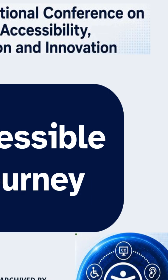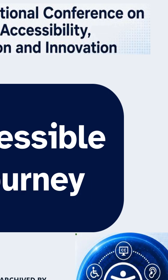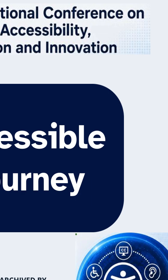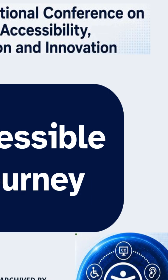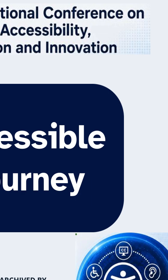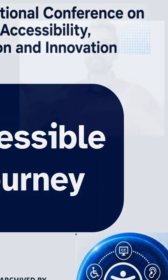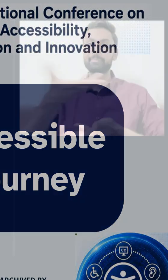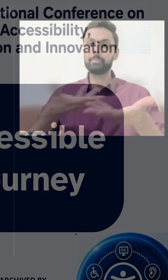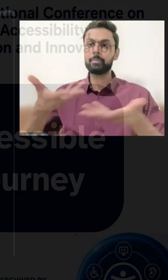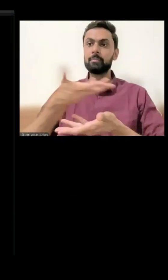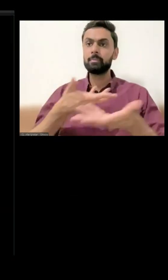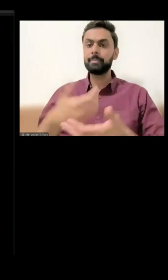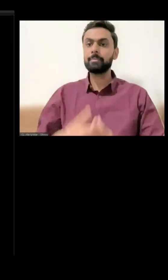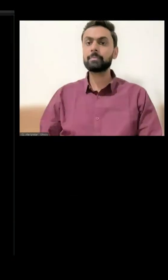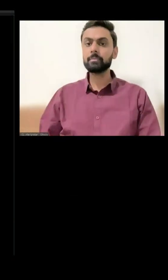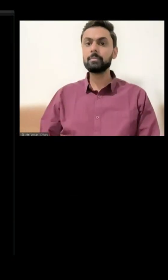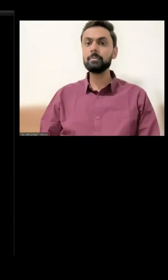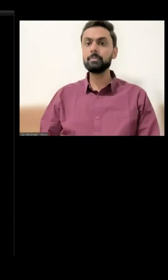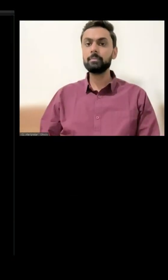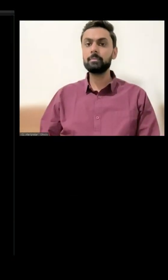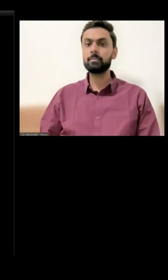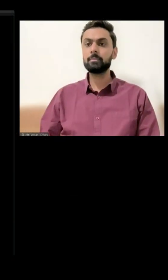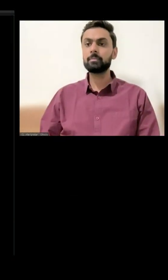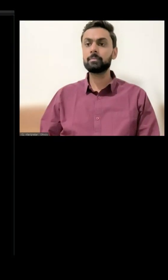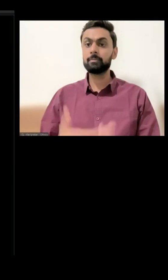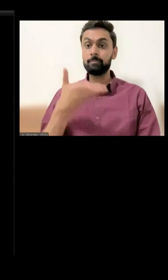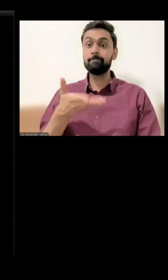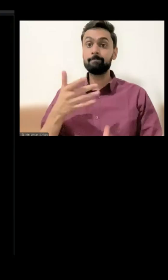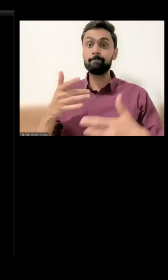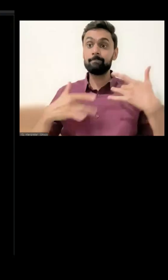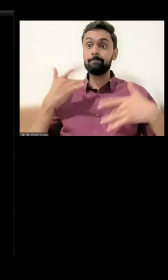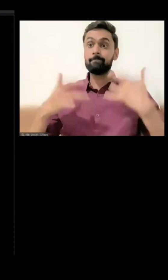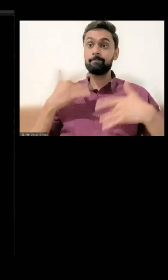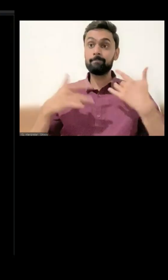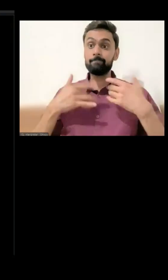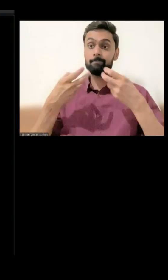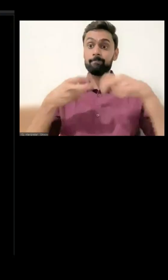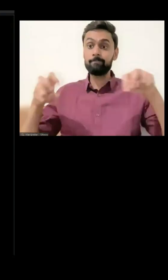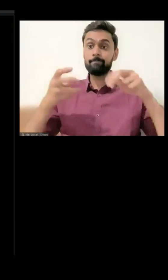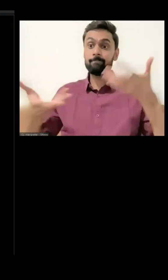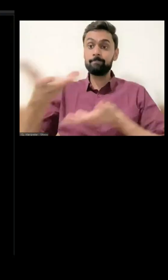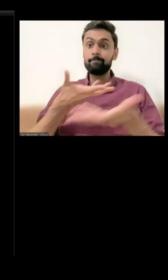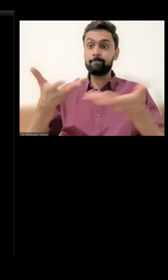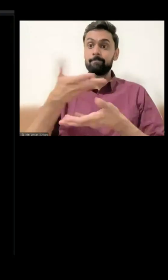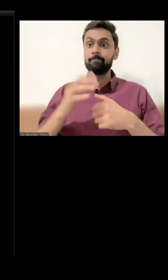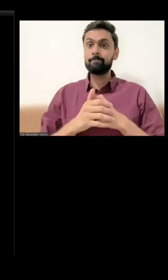So, we now move on on an engaging and insightful panel discussion, Accessible Platform Service Journey.